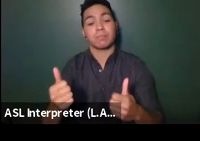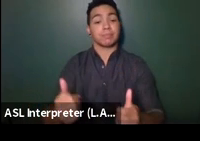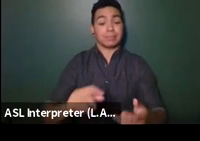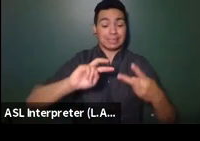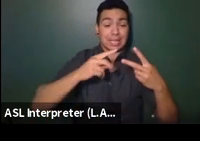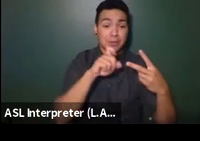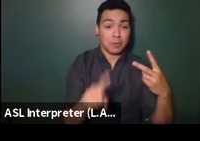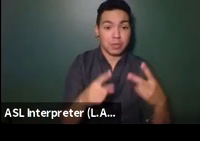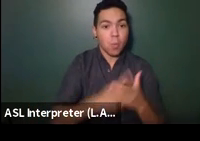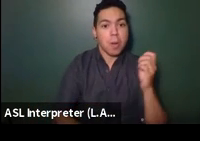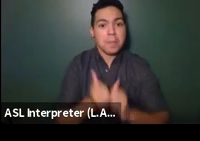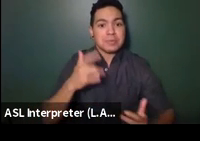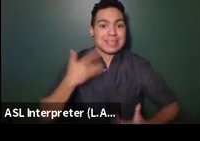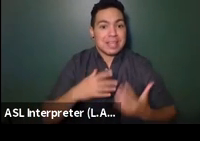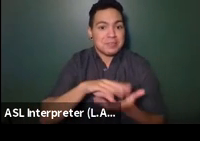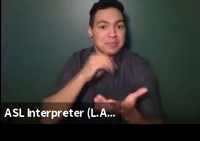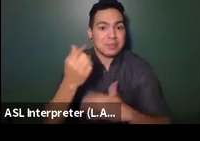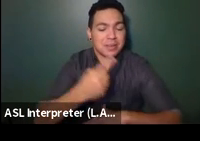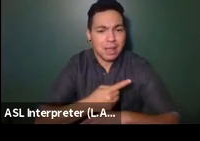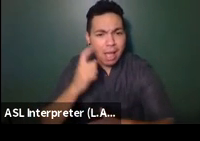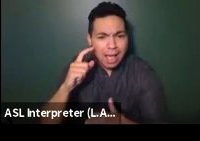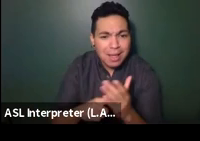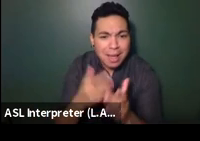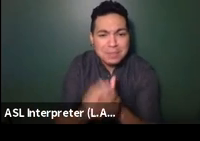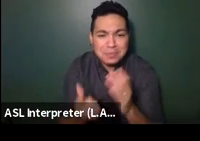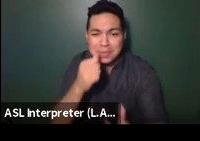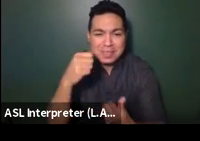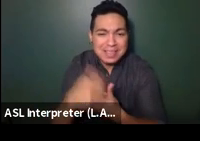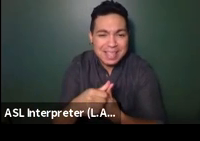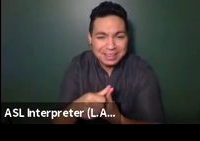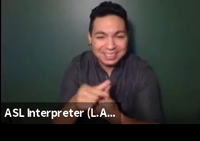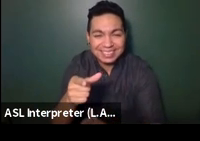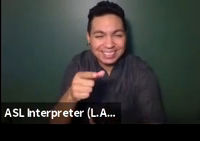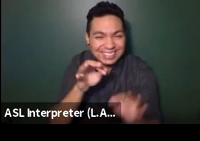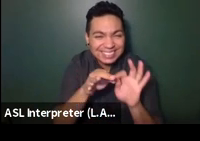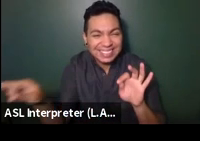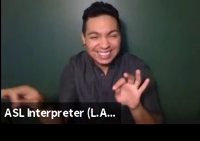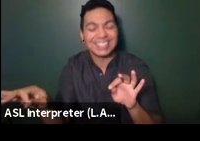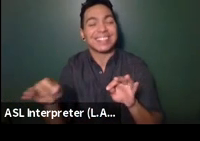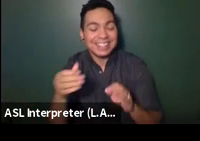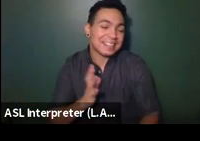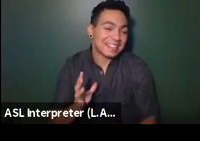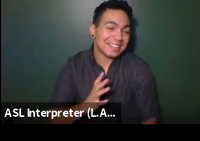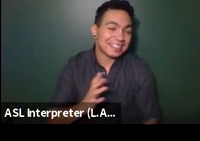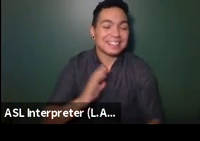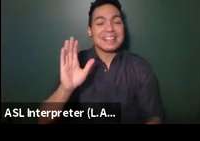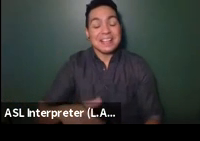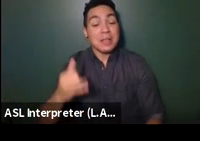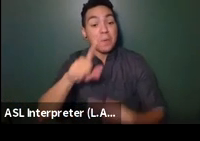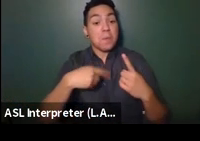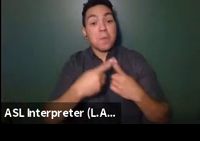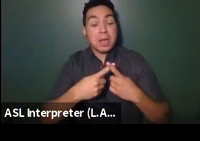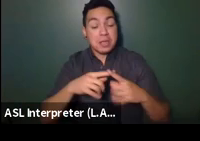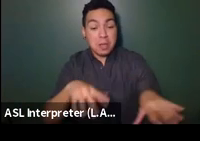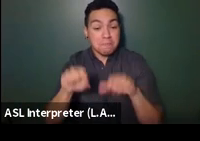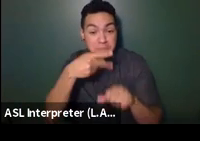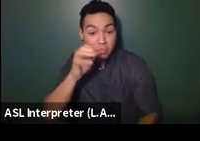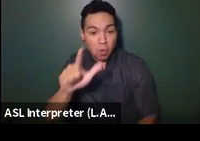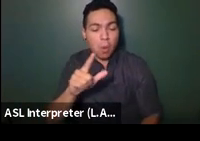ESD 113 - Andrew Hickman: And I do notice that I missed a letter on that sentence, but that's okay. So when you take the poll please reply with how you're feeling. We're excited to see your results.